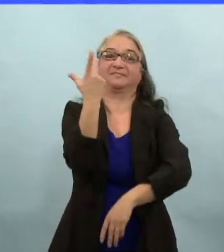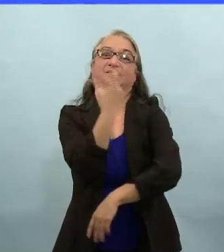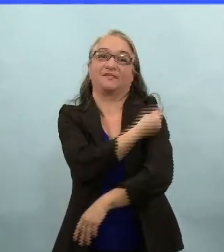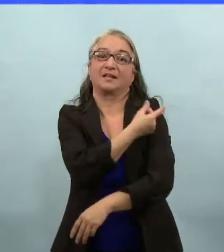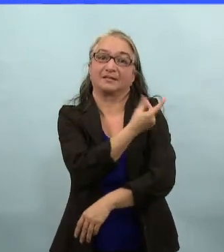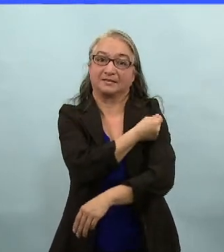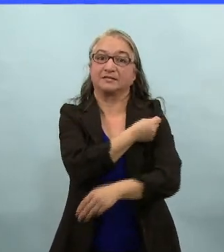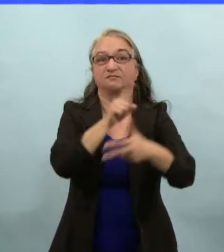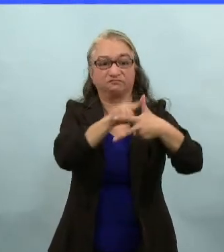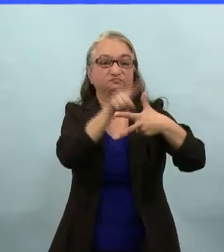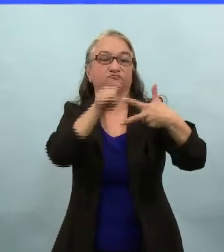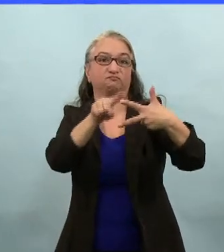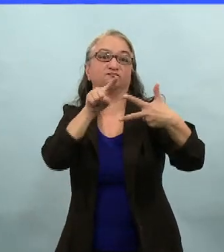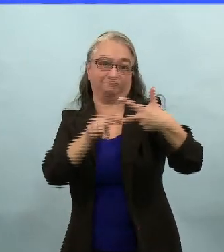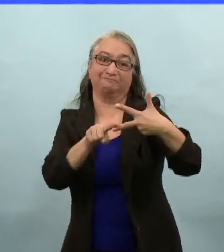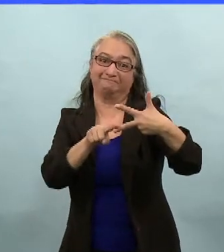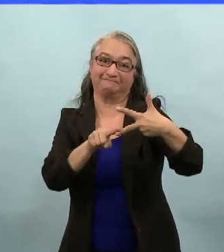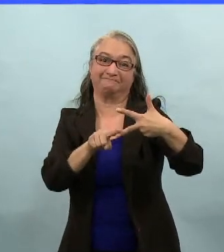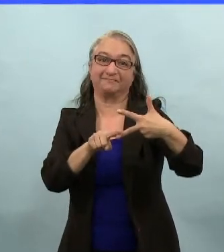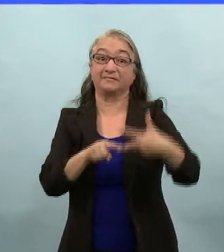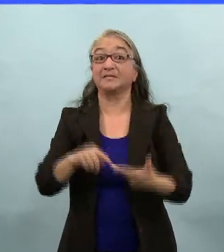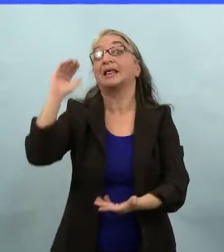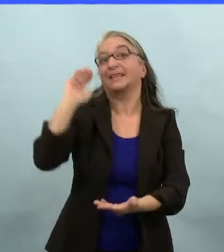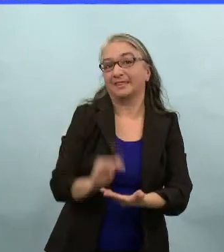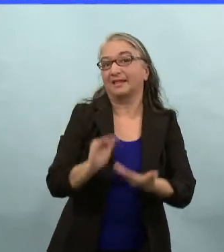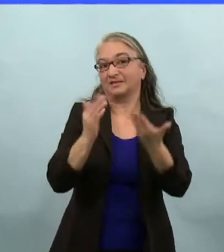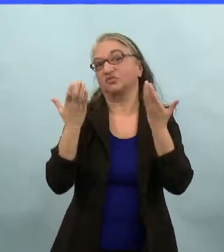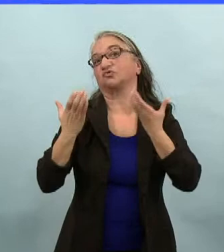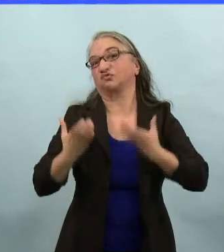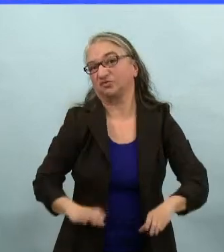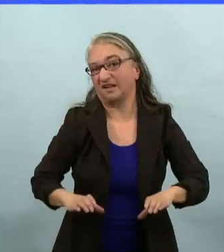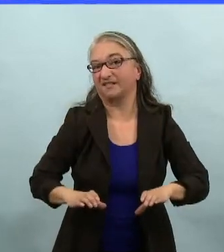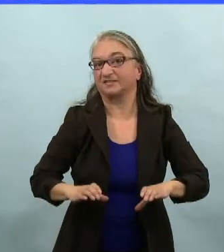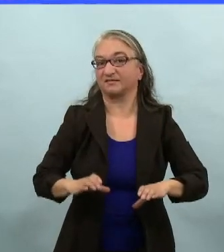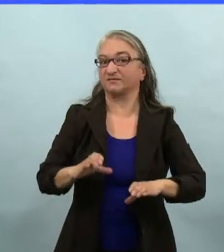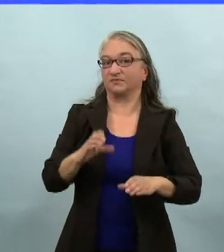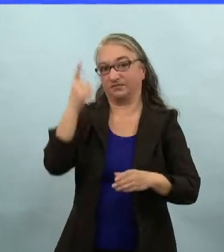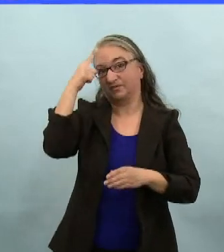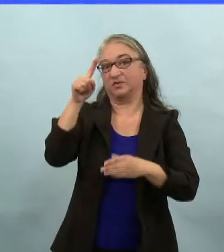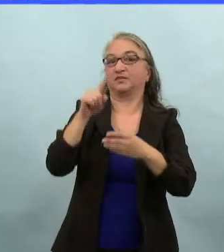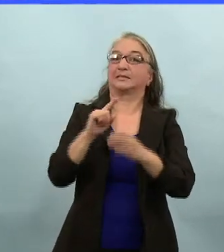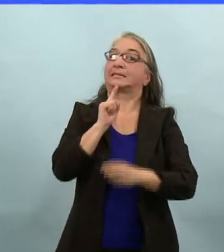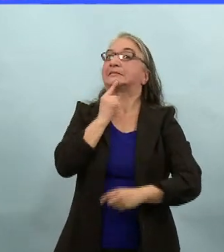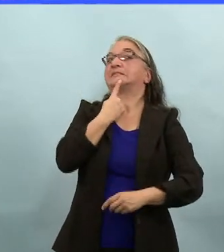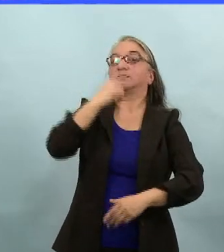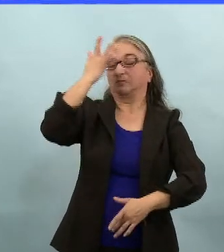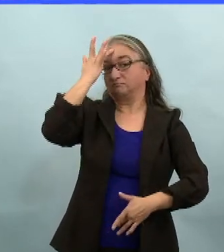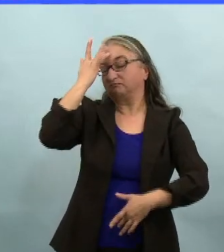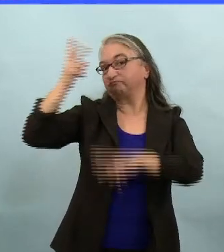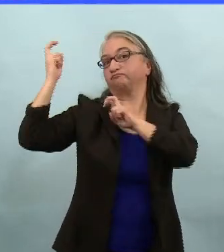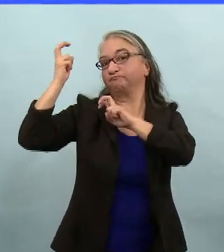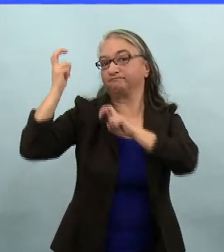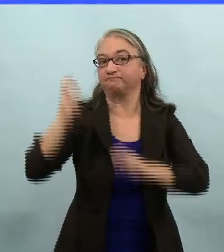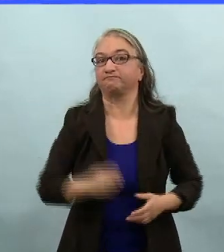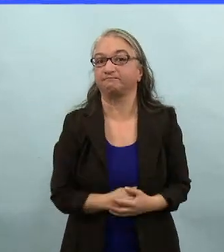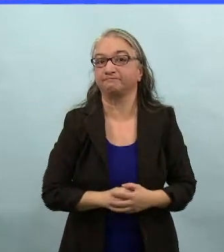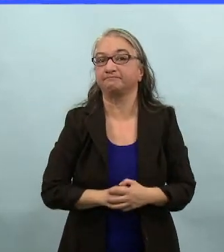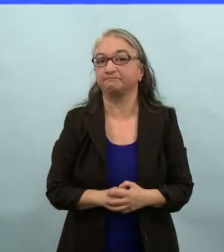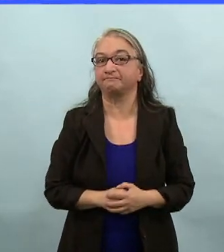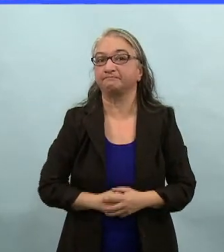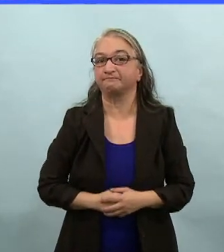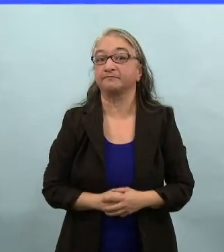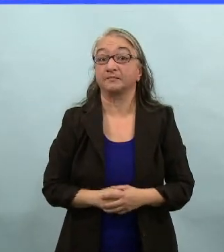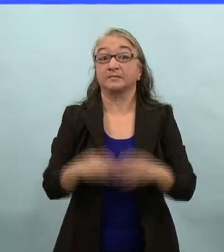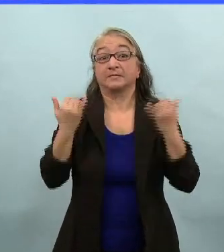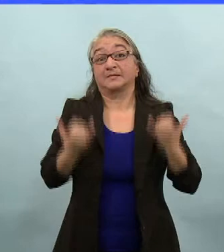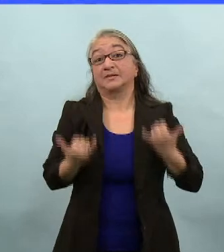the chance of these severe outcomes for you so moving to a different topic i am encouraged that